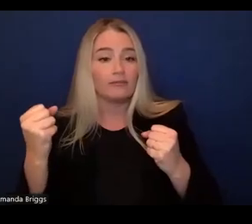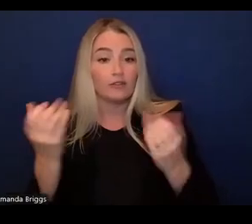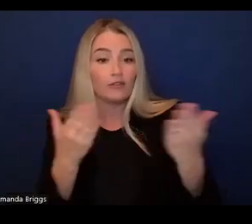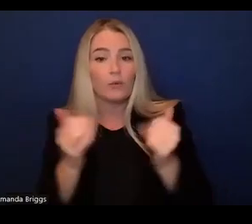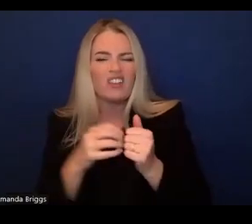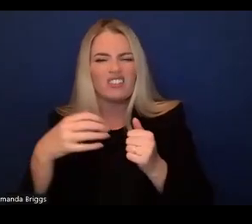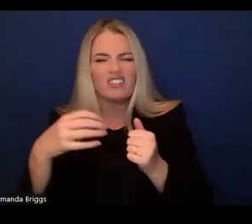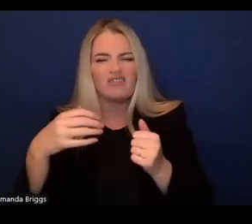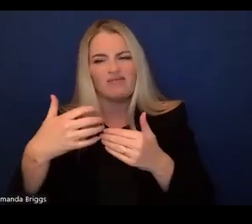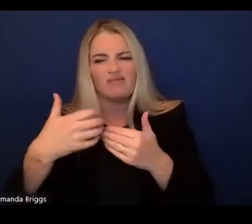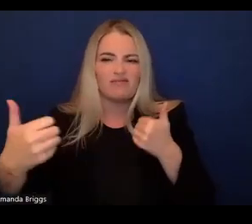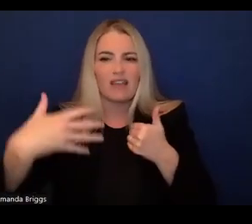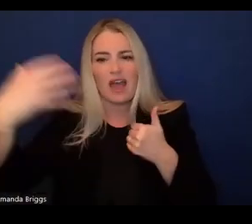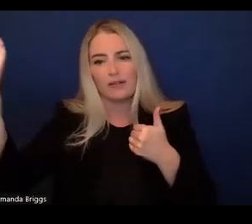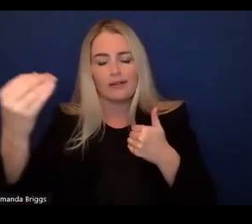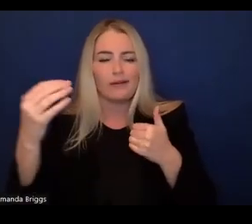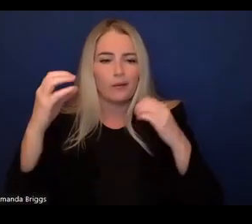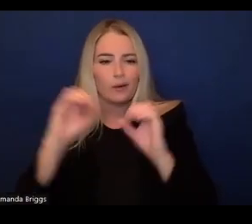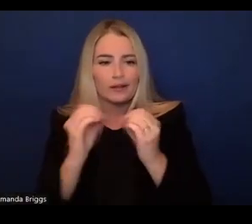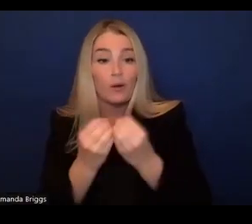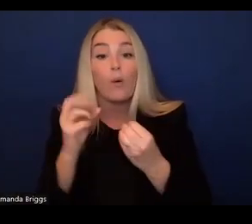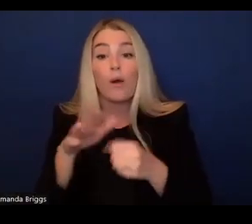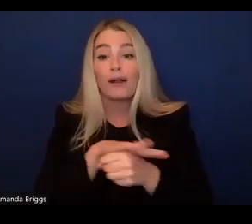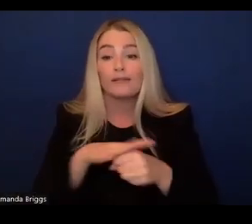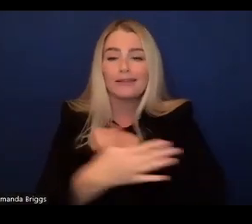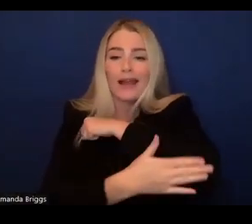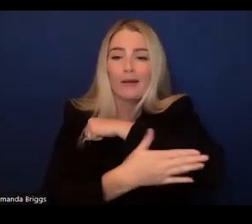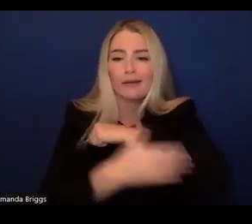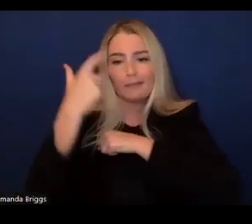and or a County Mental Health for any additional supports available